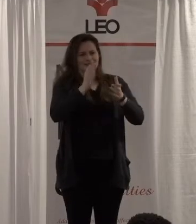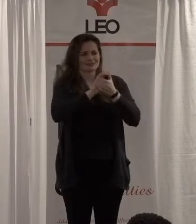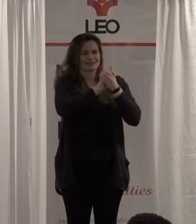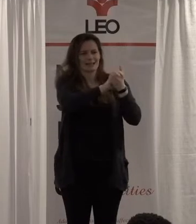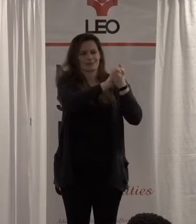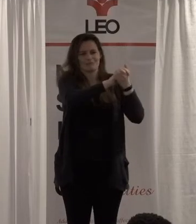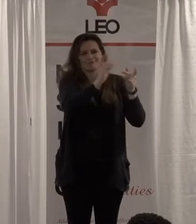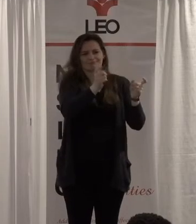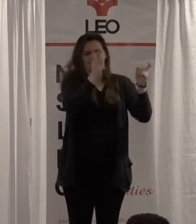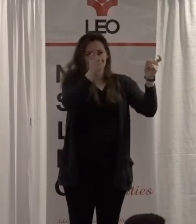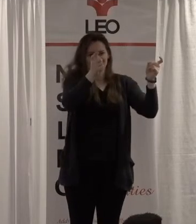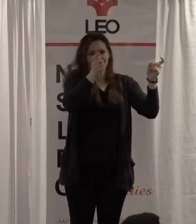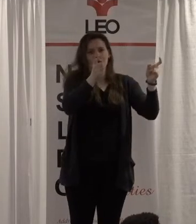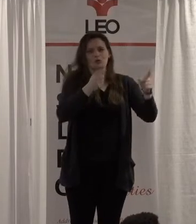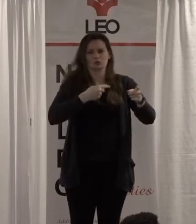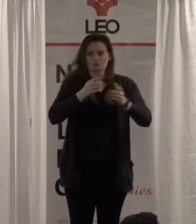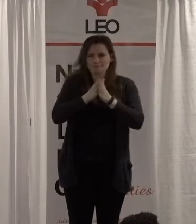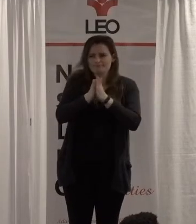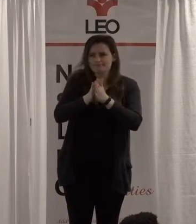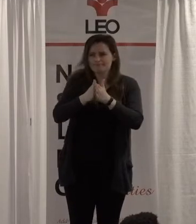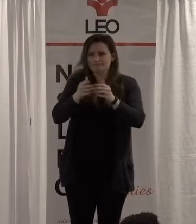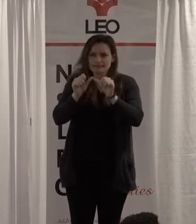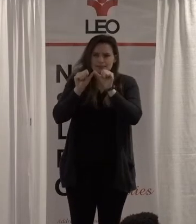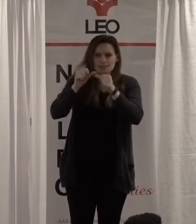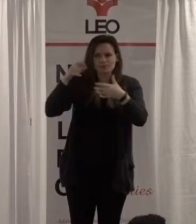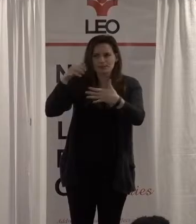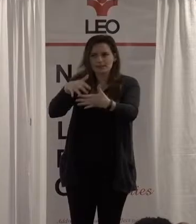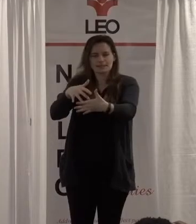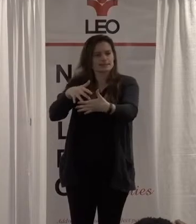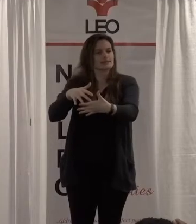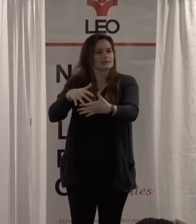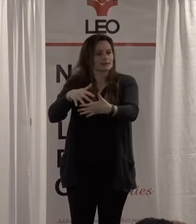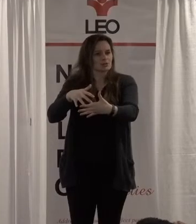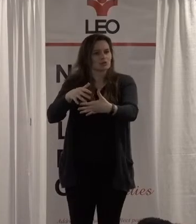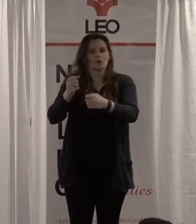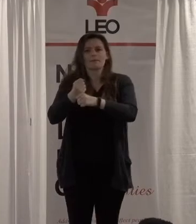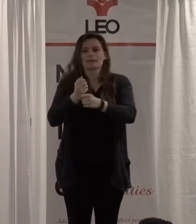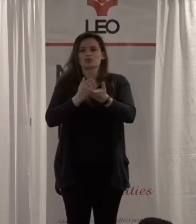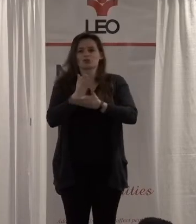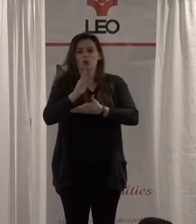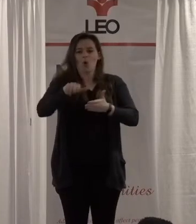ASSURES ALL OF US THAT THE VOICES OF PERSONS WITH DISABILITIES WILL CONTINUE